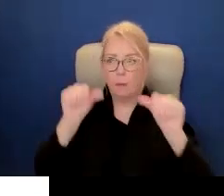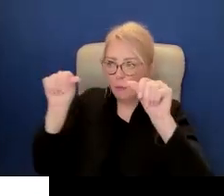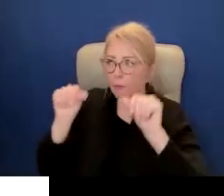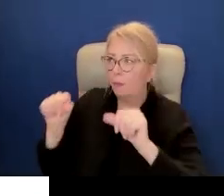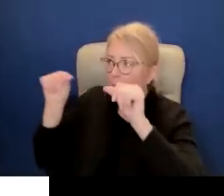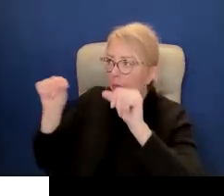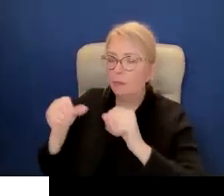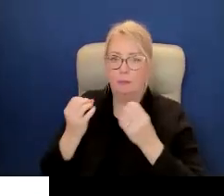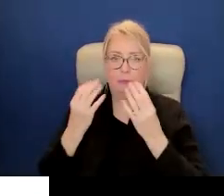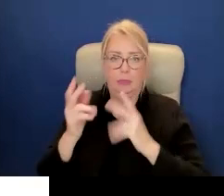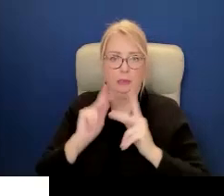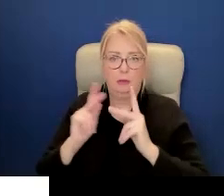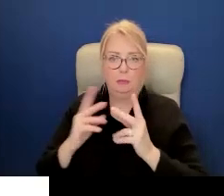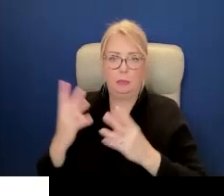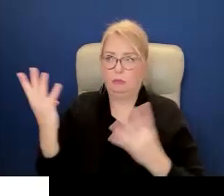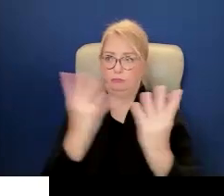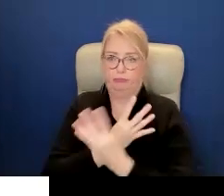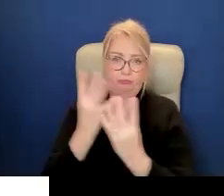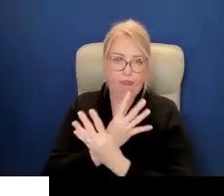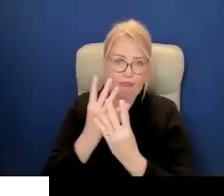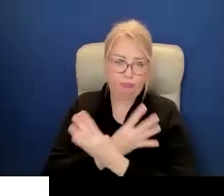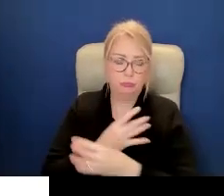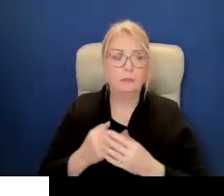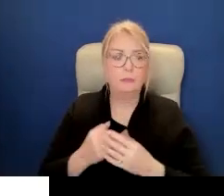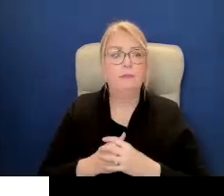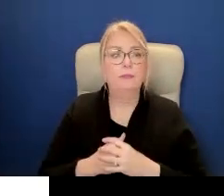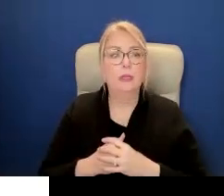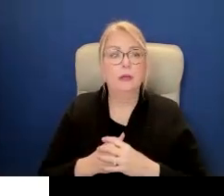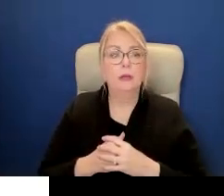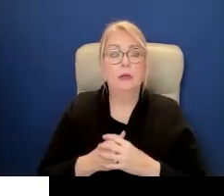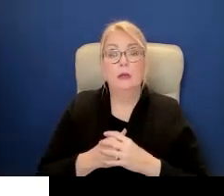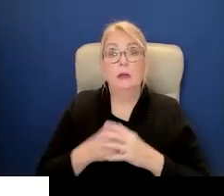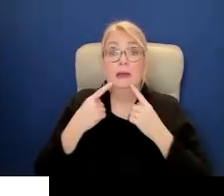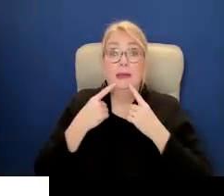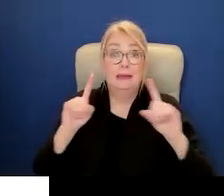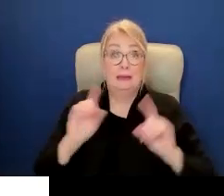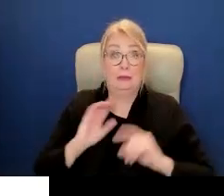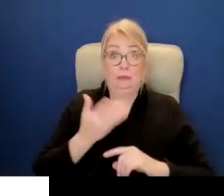Announcing and promoting materials about the resources that are on campus for students,